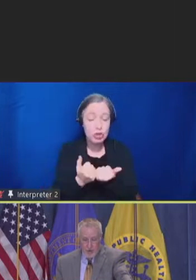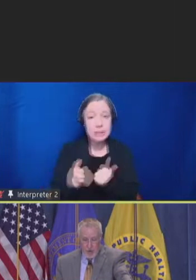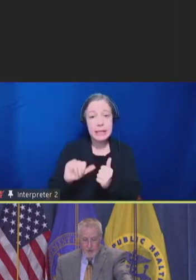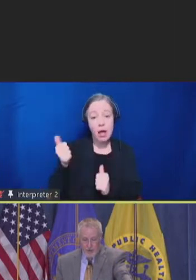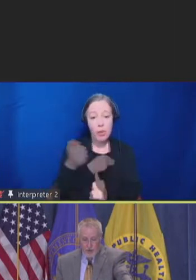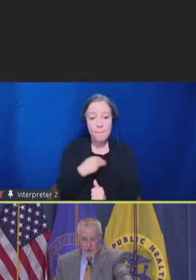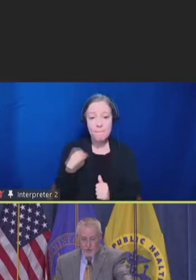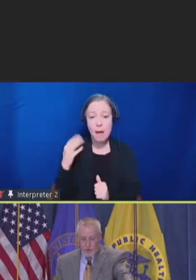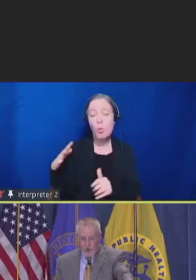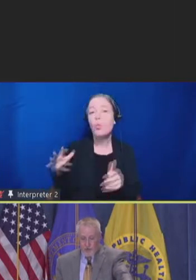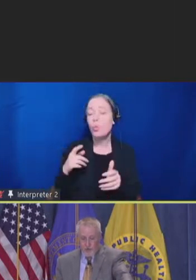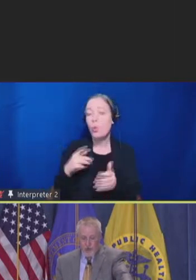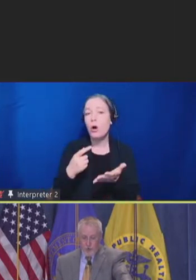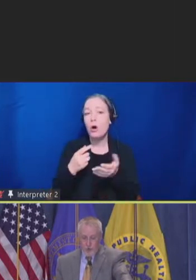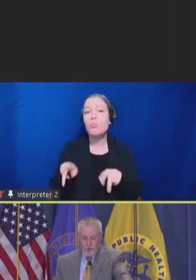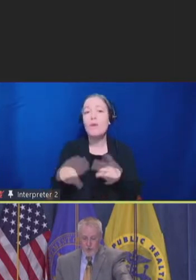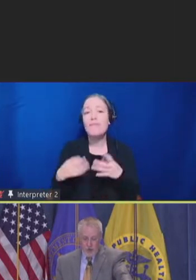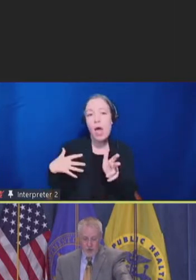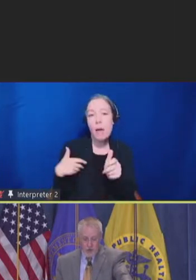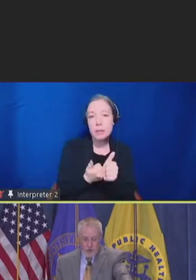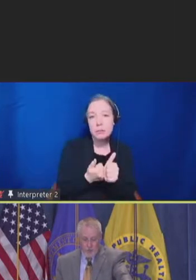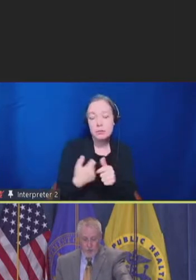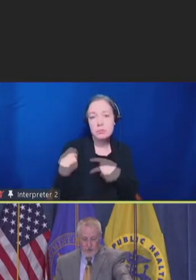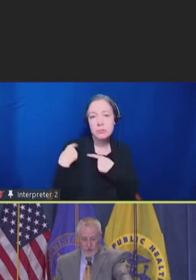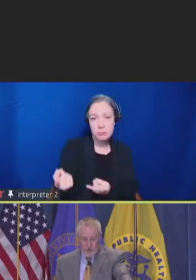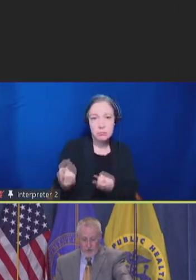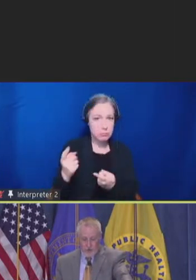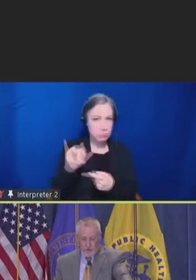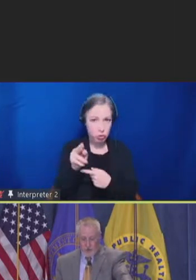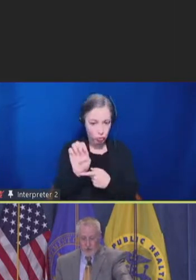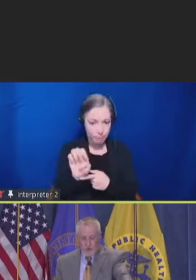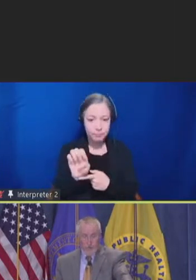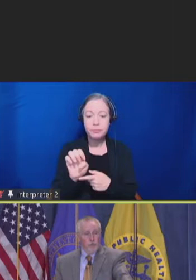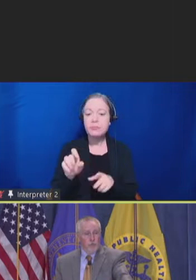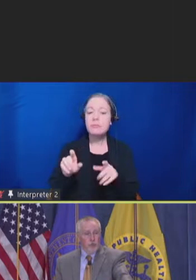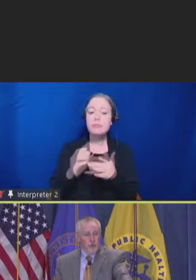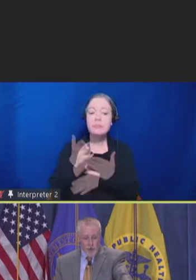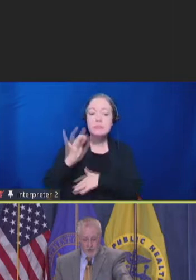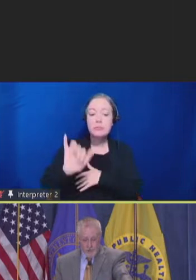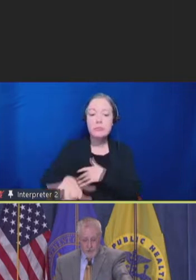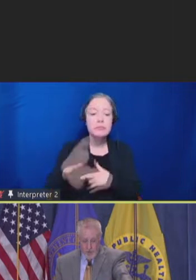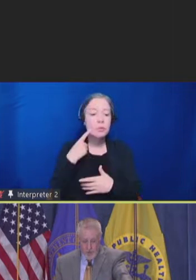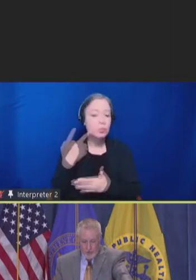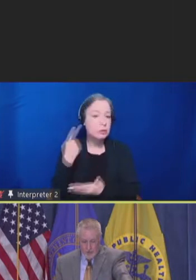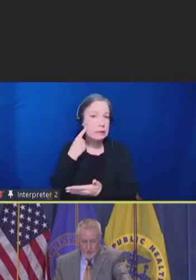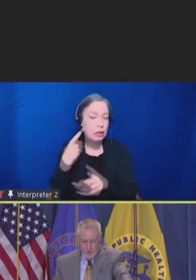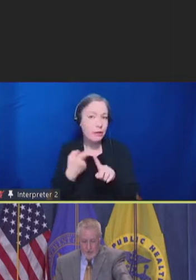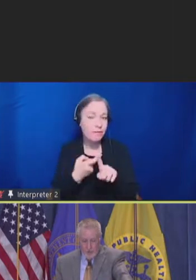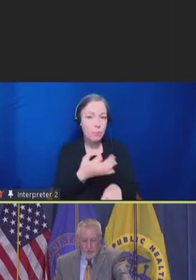After lunch, we'll hear from experts discussing collaborations and immunization to improve collective impact.